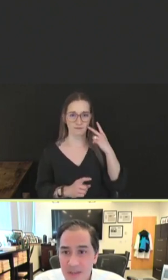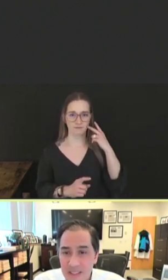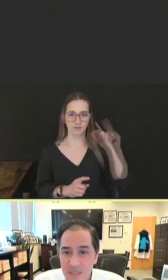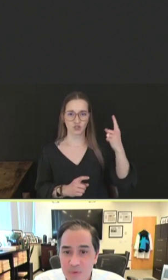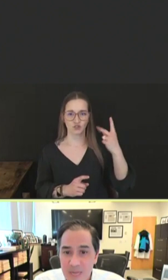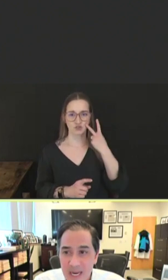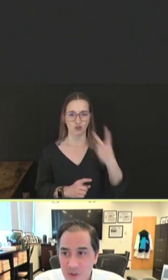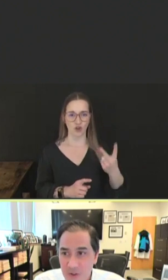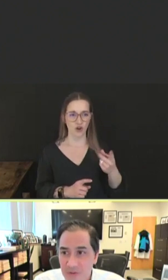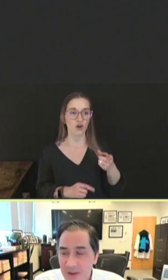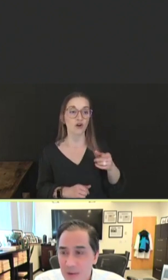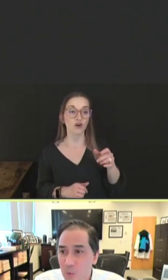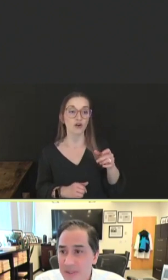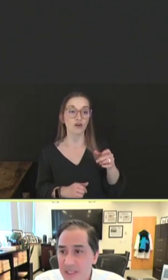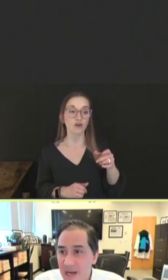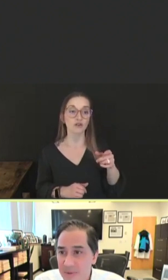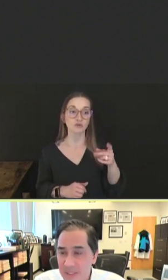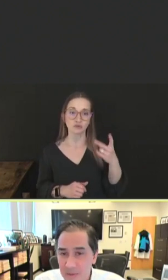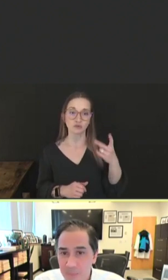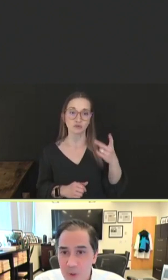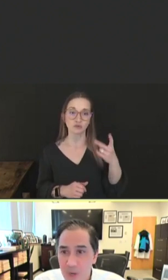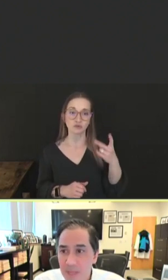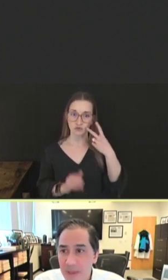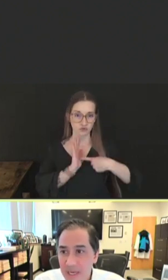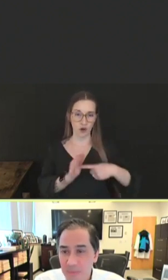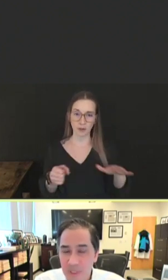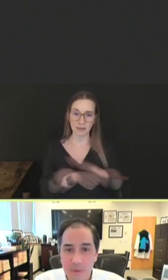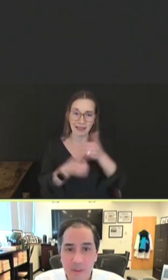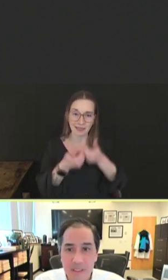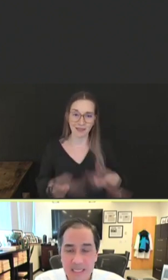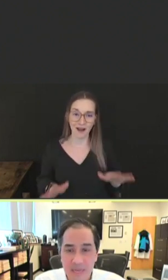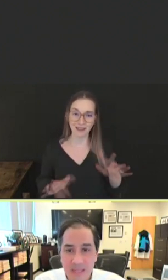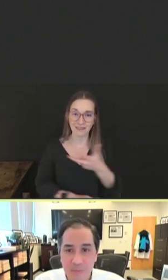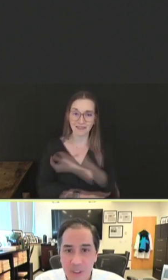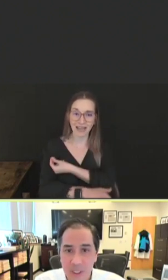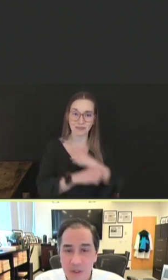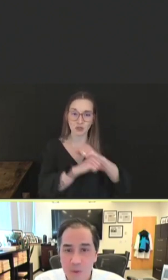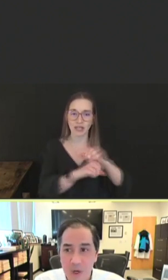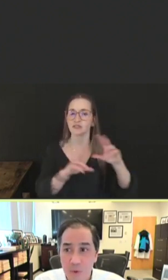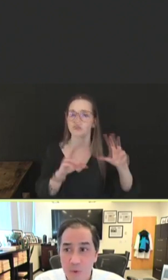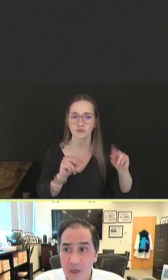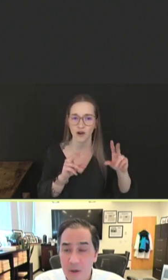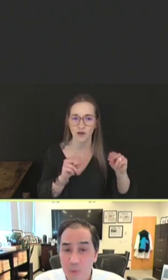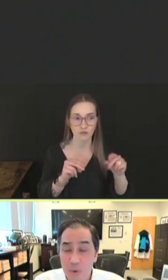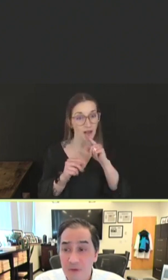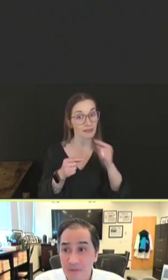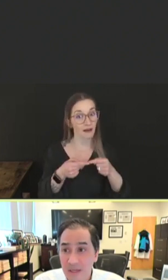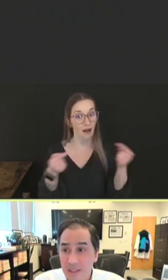vaccine protection. In fact, quite the opposite. While many people in South Africa were infected